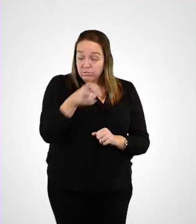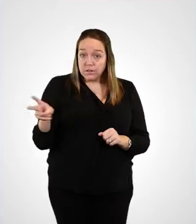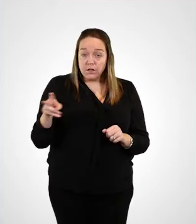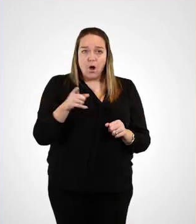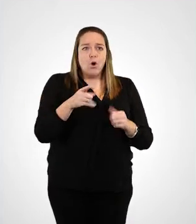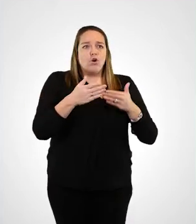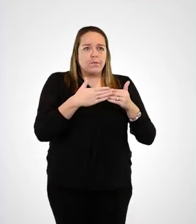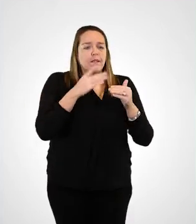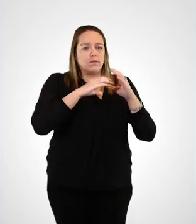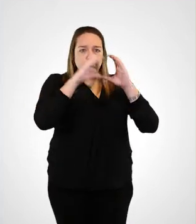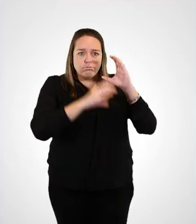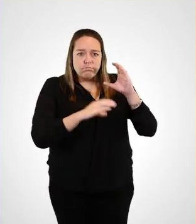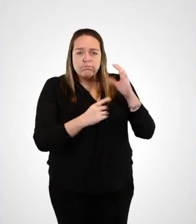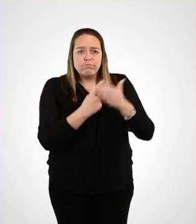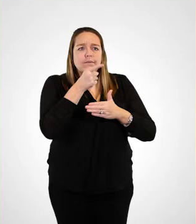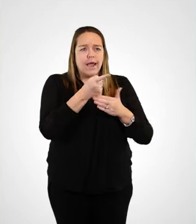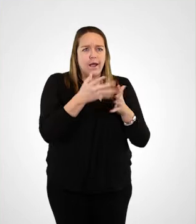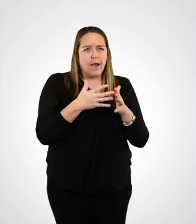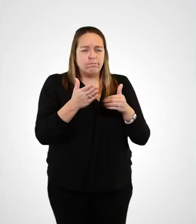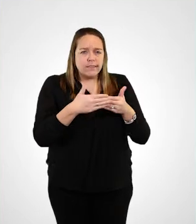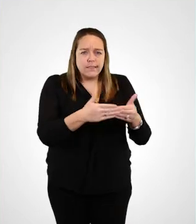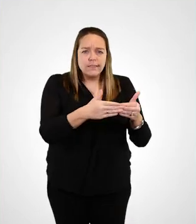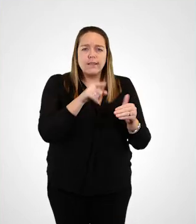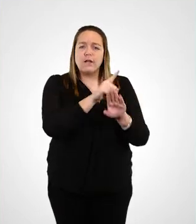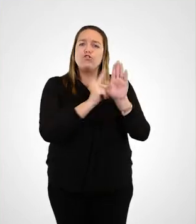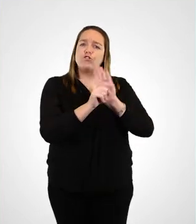to see how often they actually repair communication breakdowns